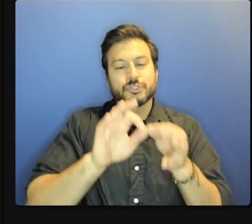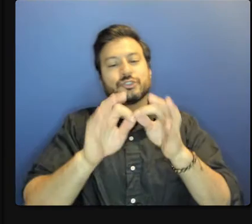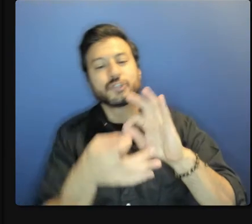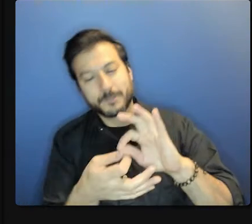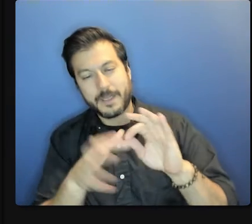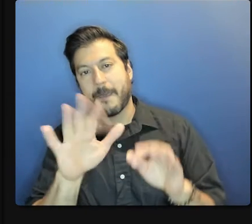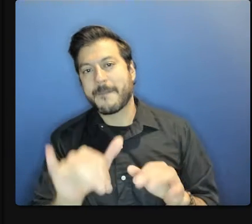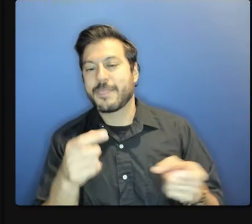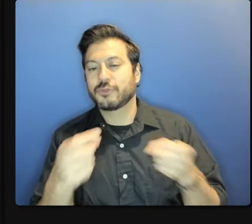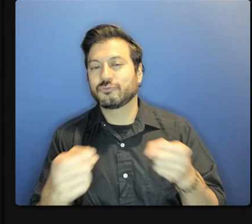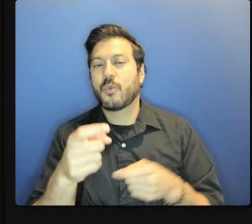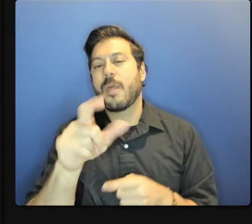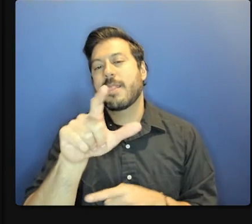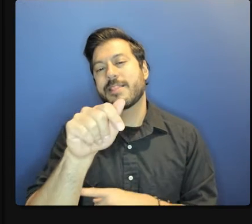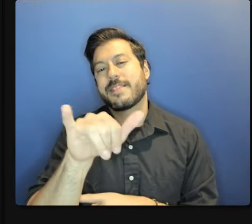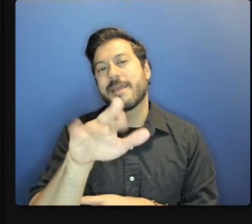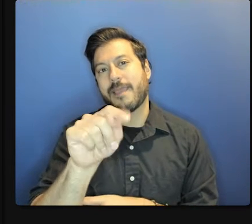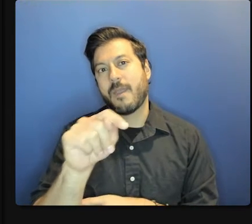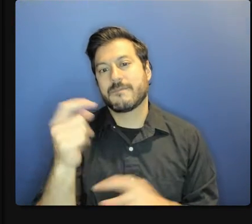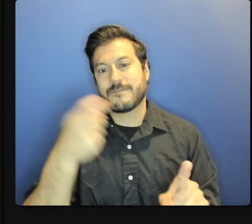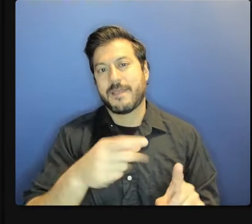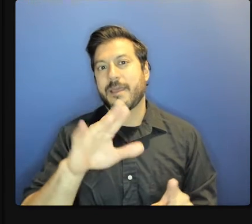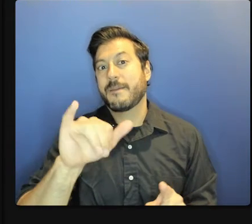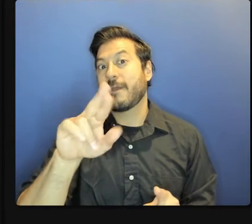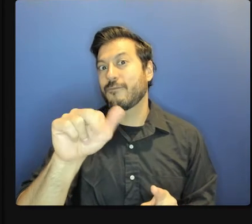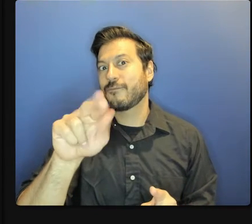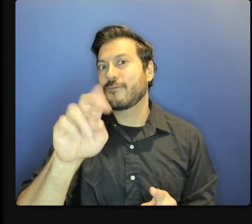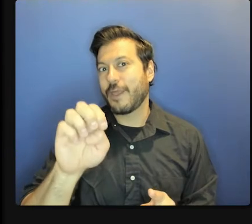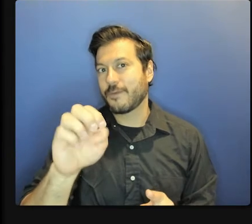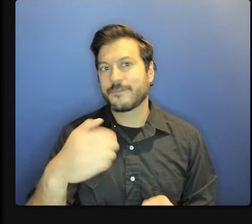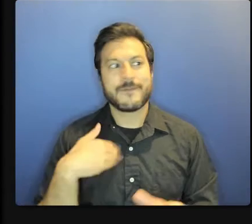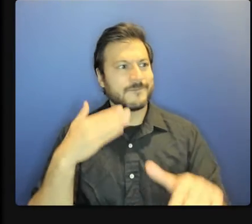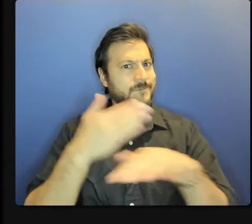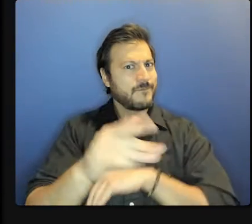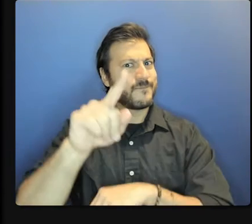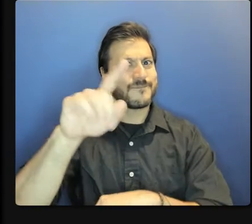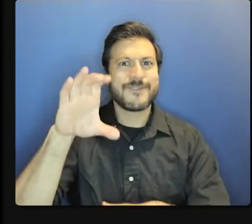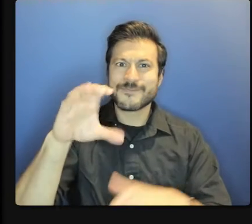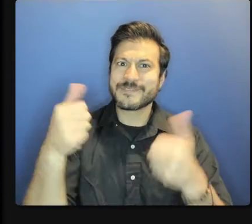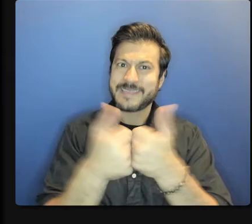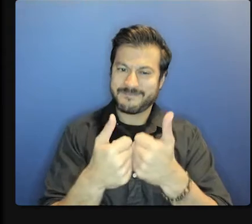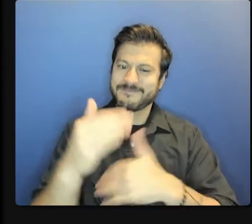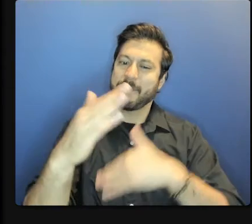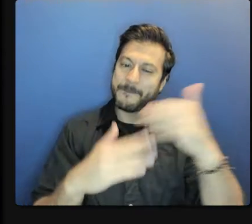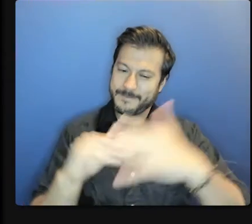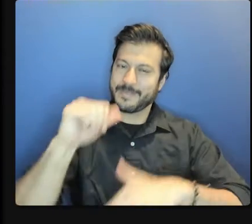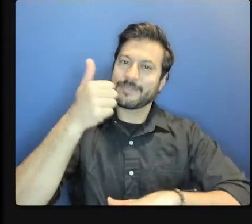and interpreted according to the control layout. provided by Rare. We have well over a hundred games that have been built